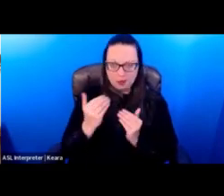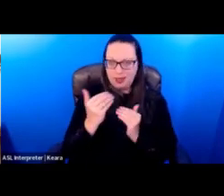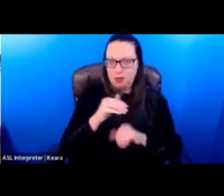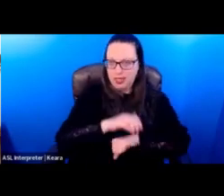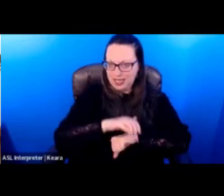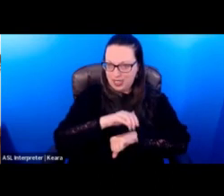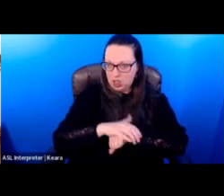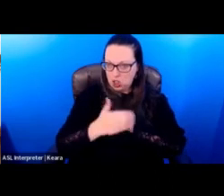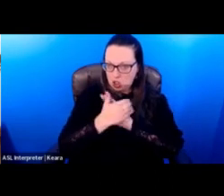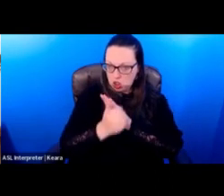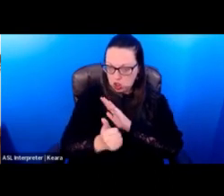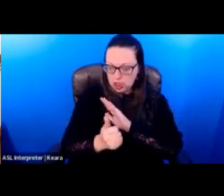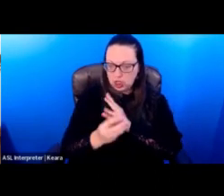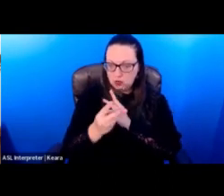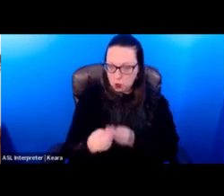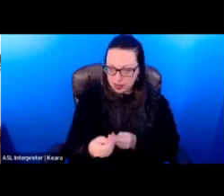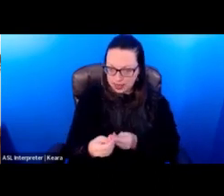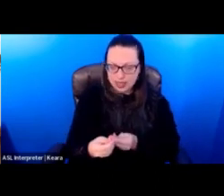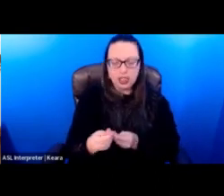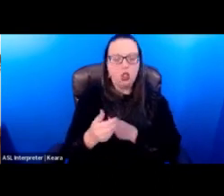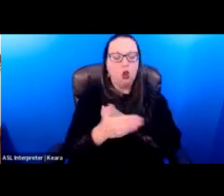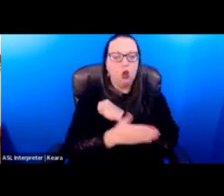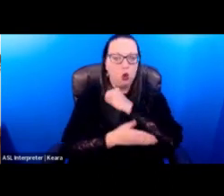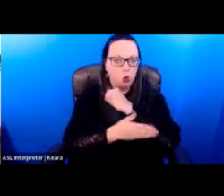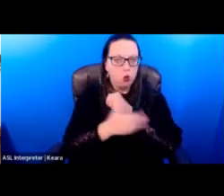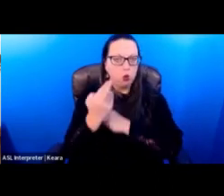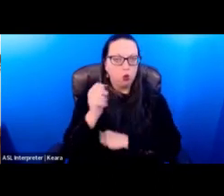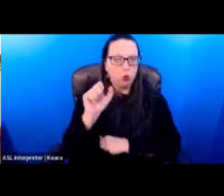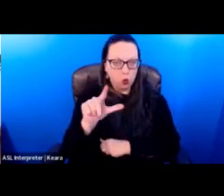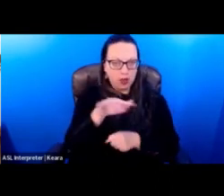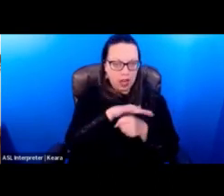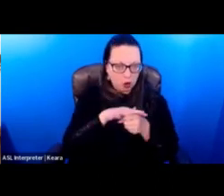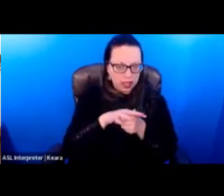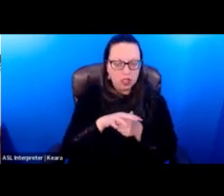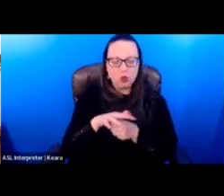rural areas, and those at risk of institutionalization. And these generally are the